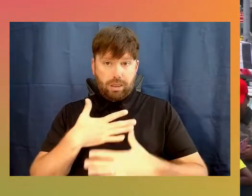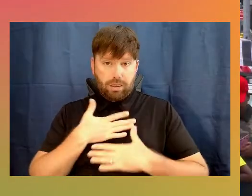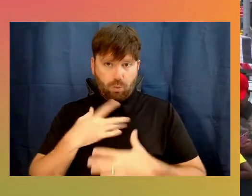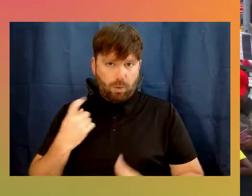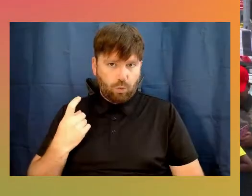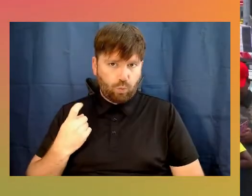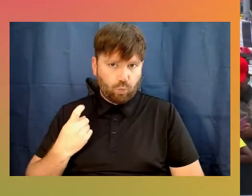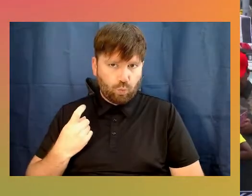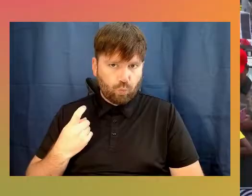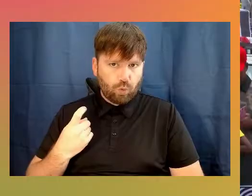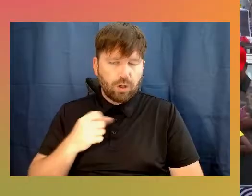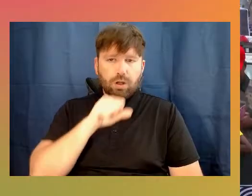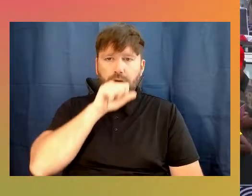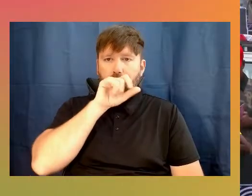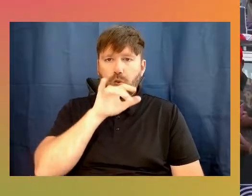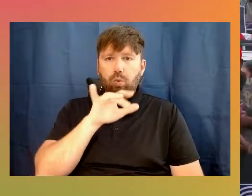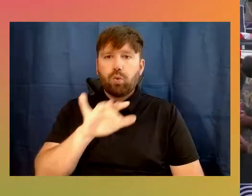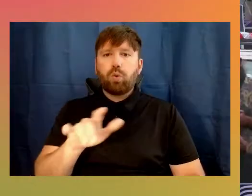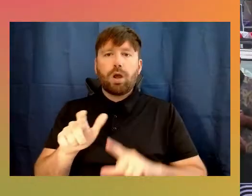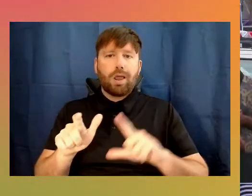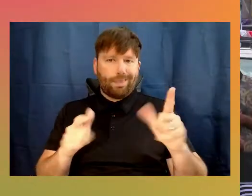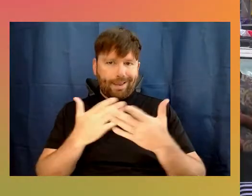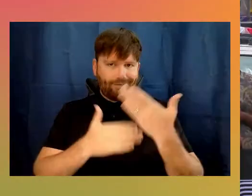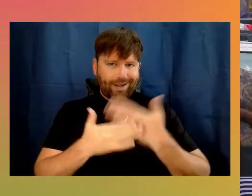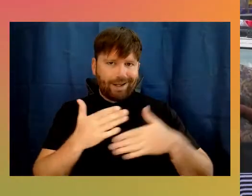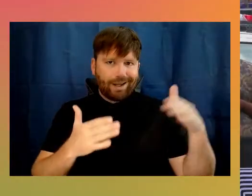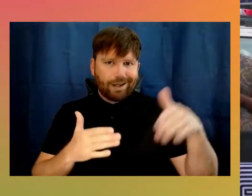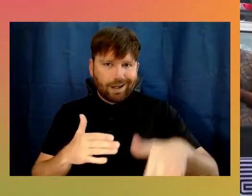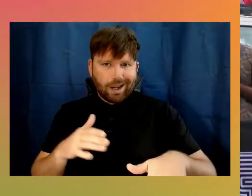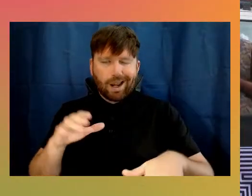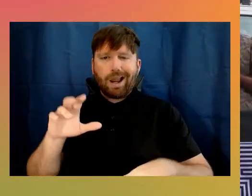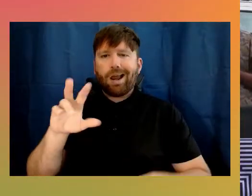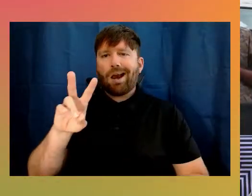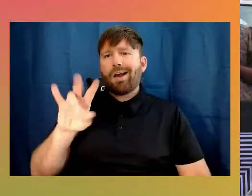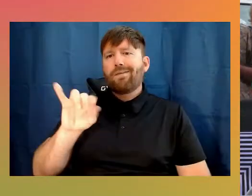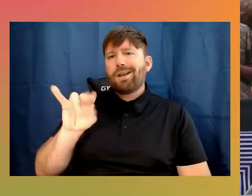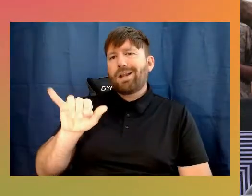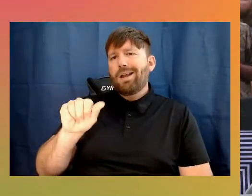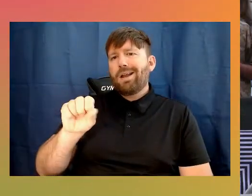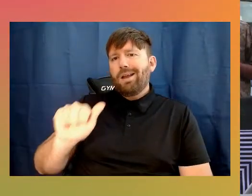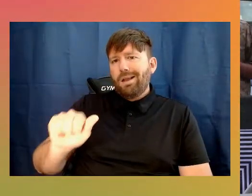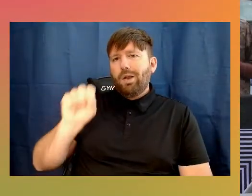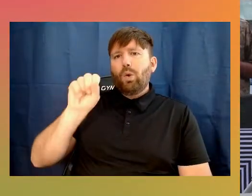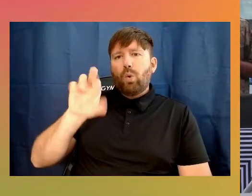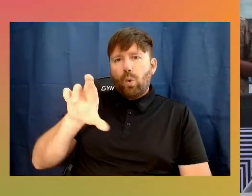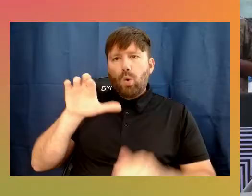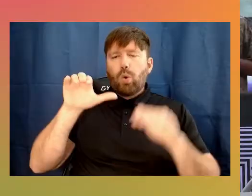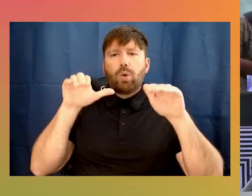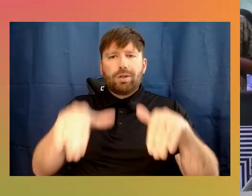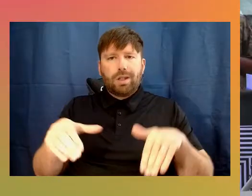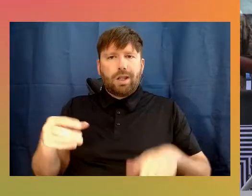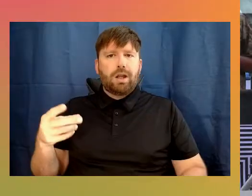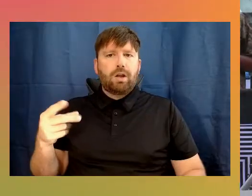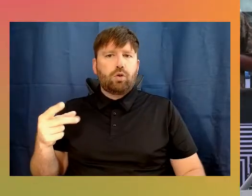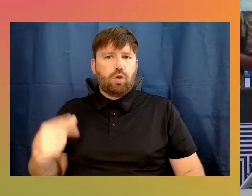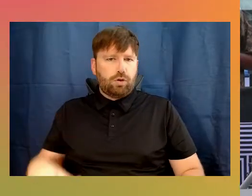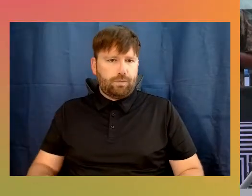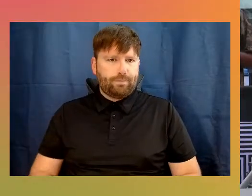NICE. TAKE ONE MORE FULL BREATH HERE